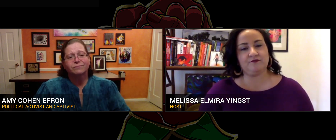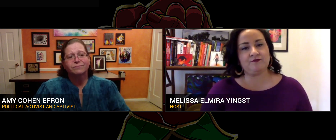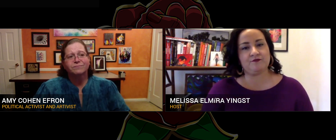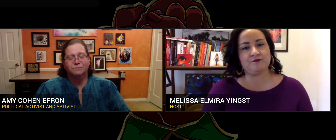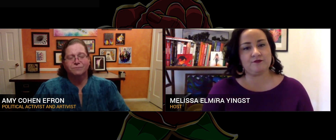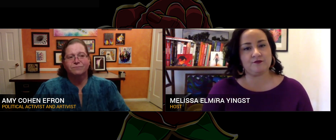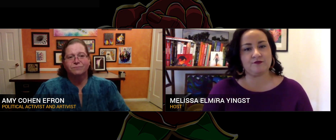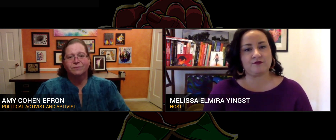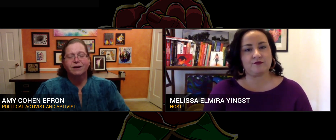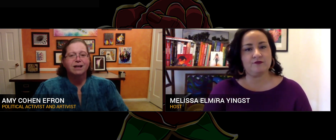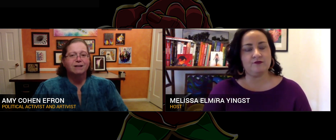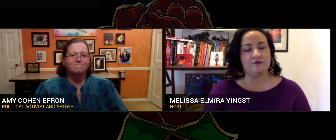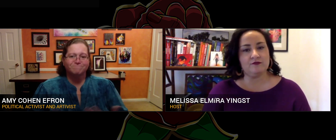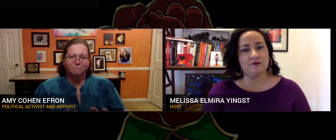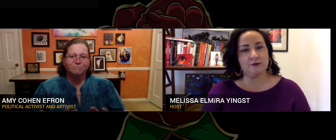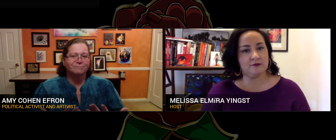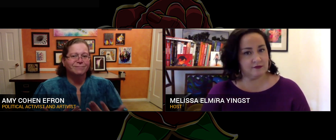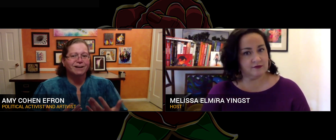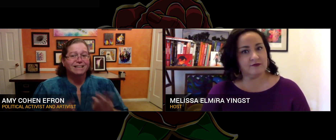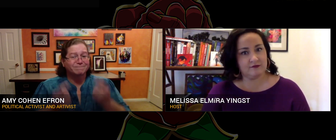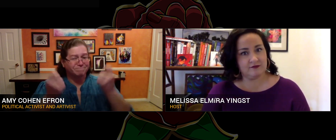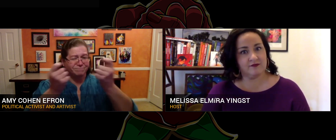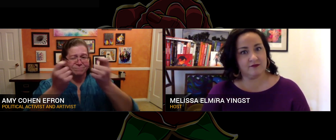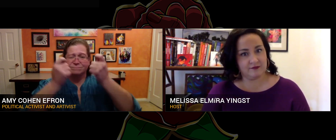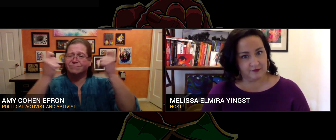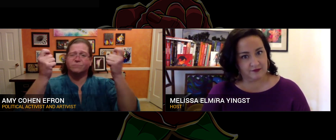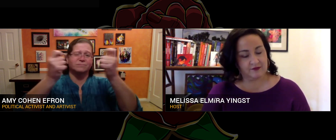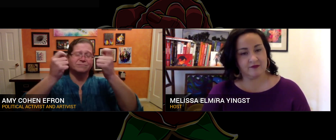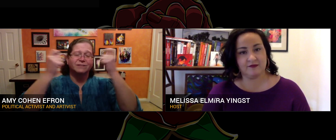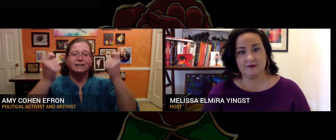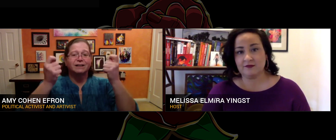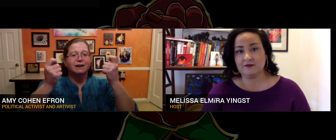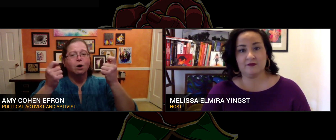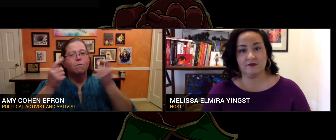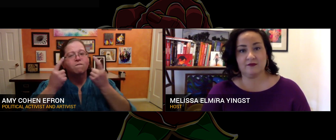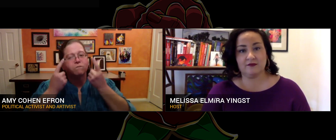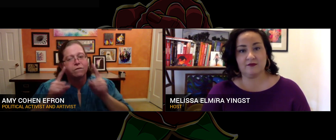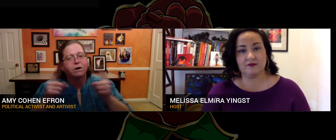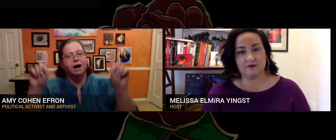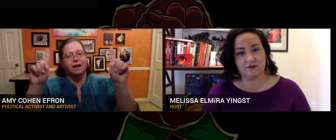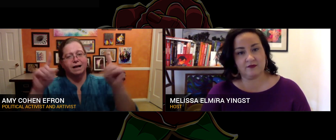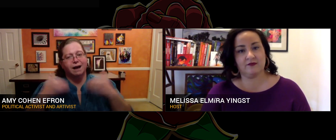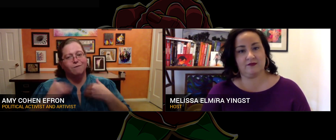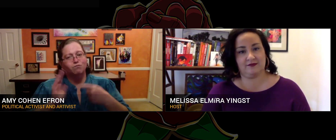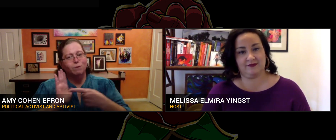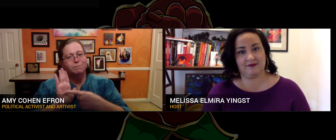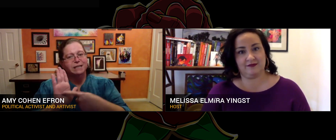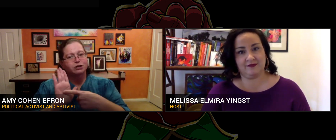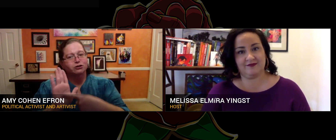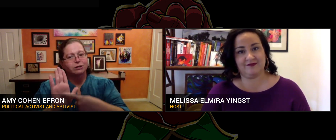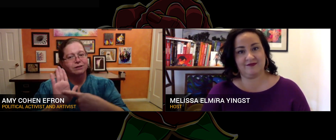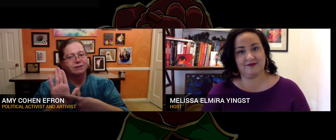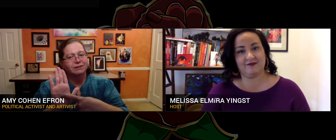Hmm. Celebrating that we finally have representatives from